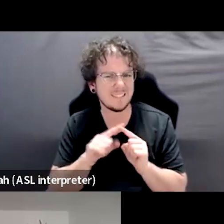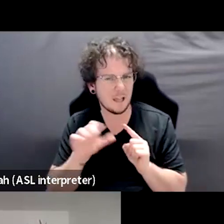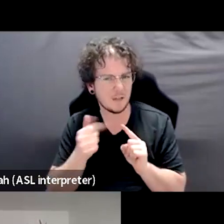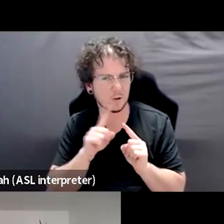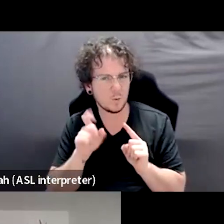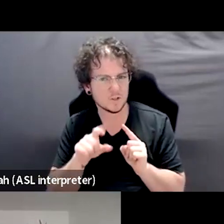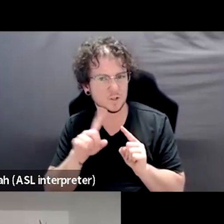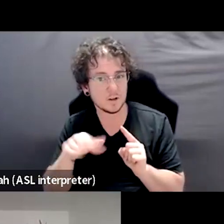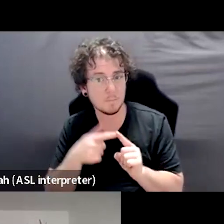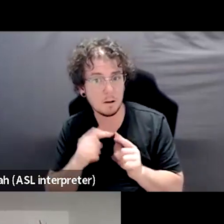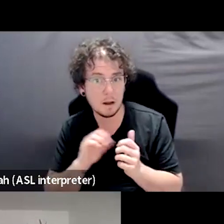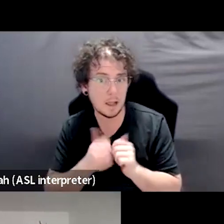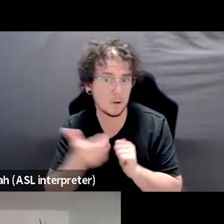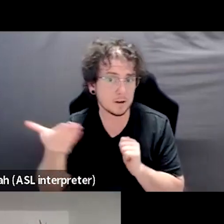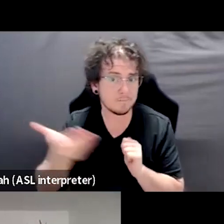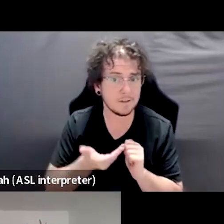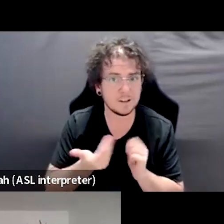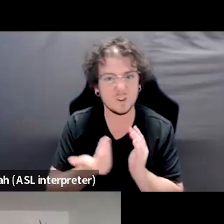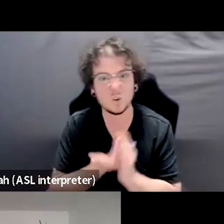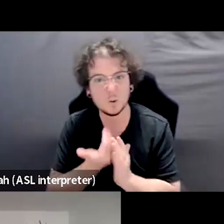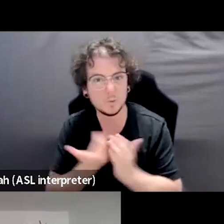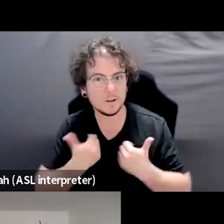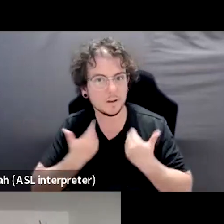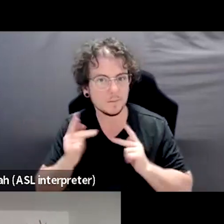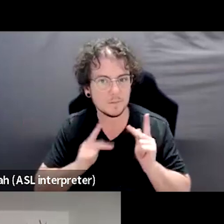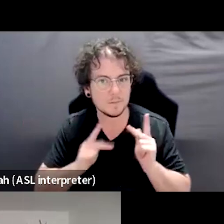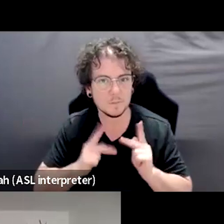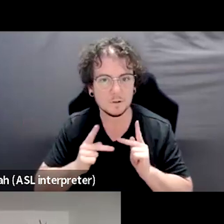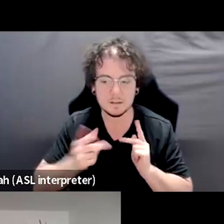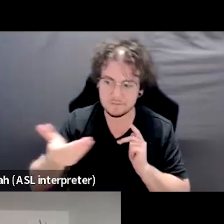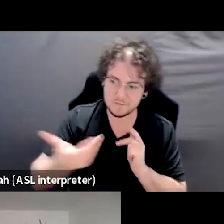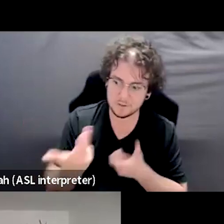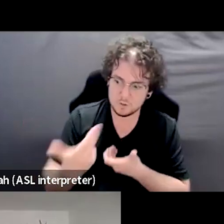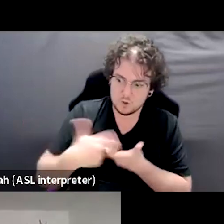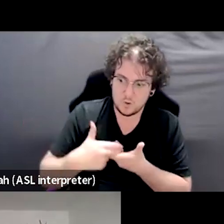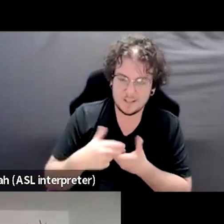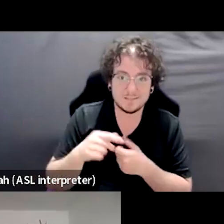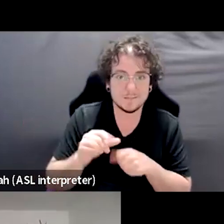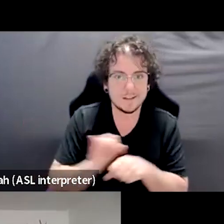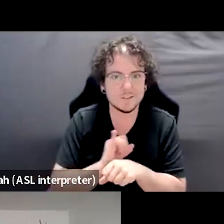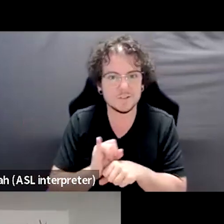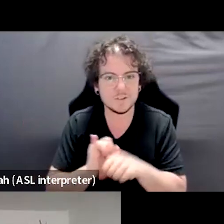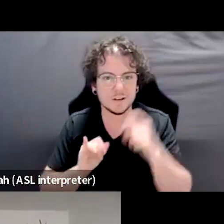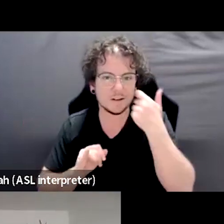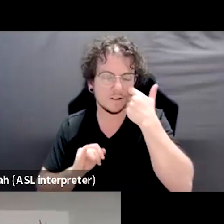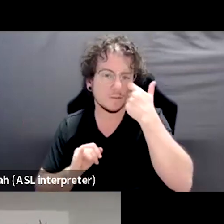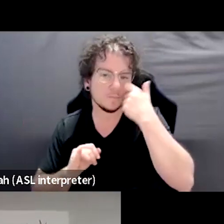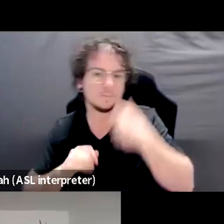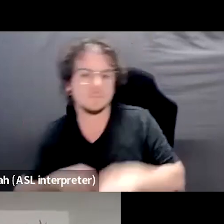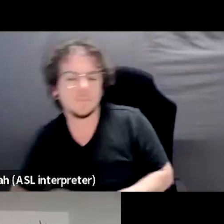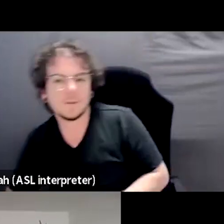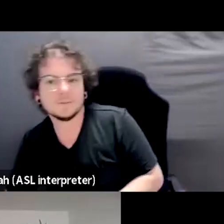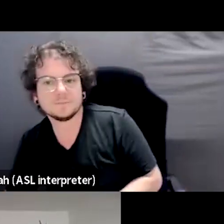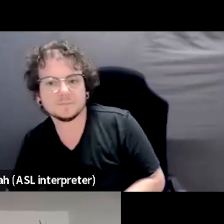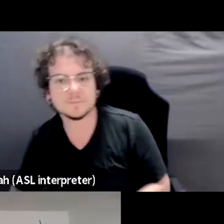and young people into the industry. And I just thought it'd be worth talking a little bit about